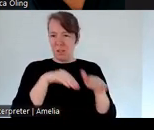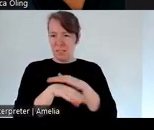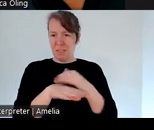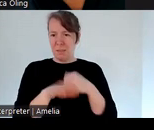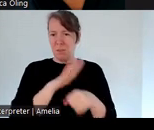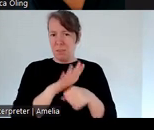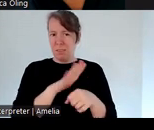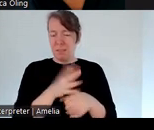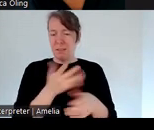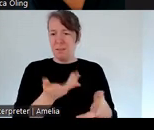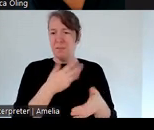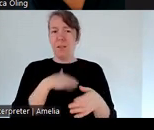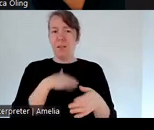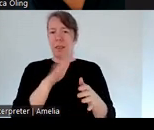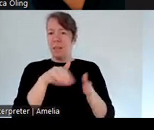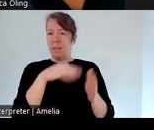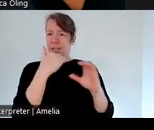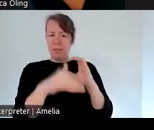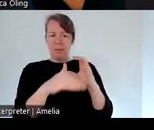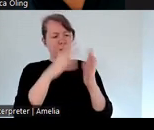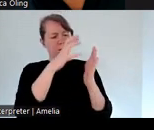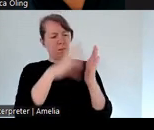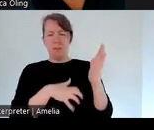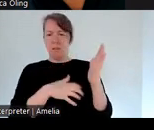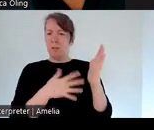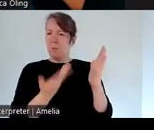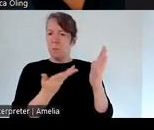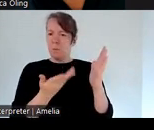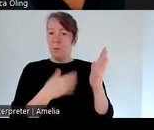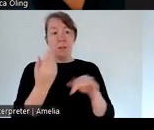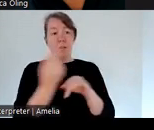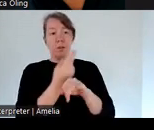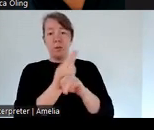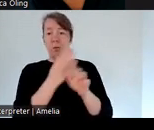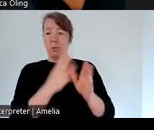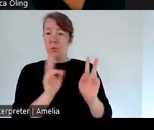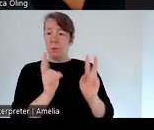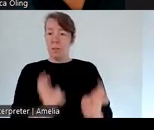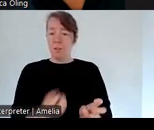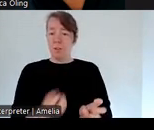Um, what's the email you would send it to say a user had a problem? Uh, we wanted to have some examples that people could start from